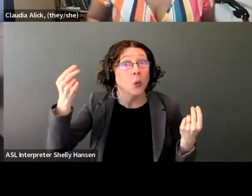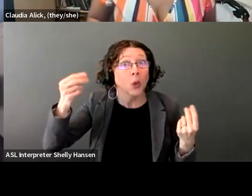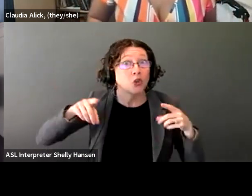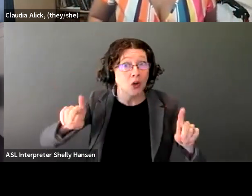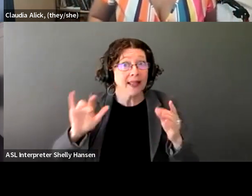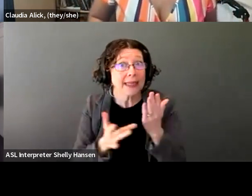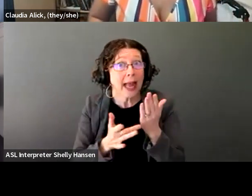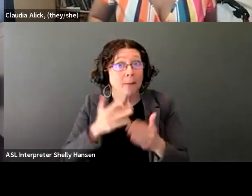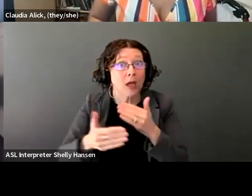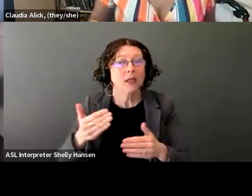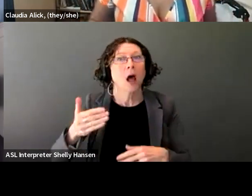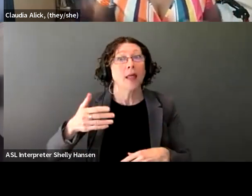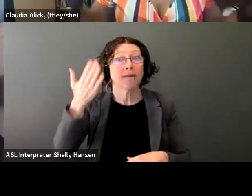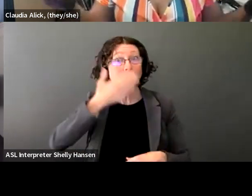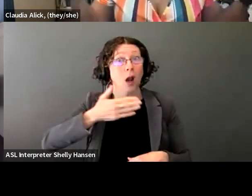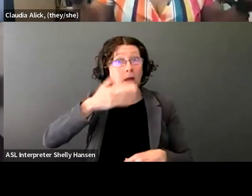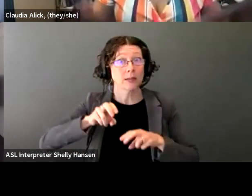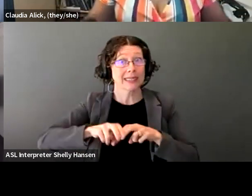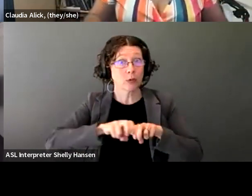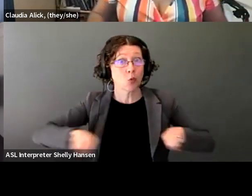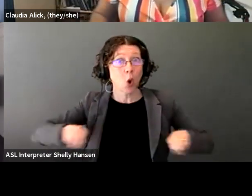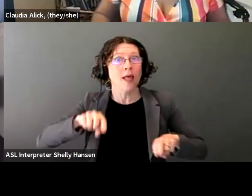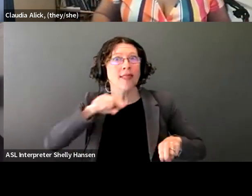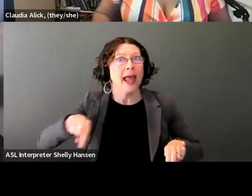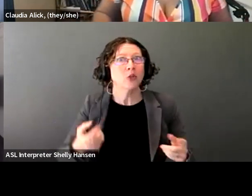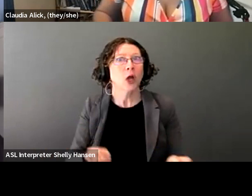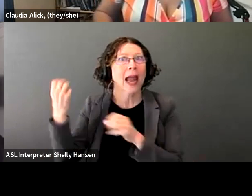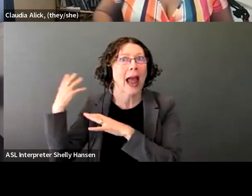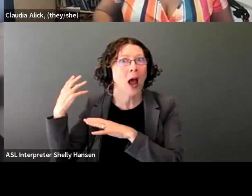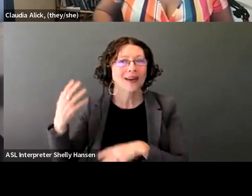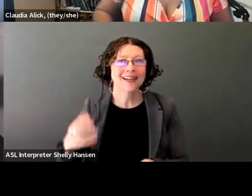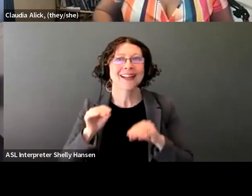They put rugs in so my roller can go back and forth.